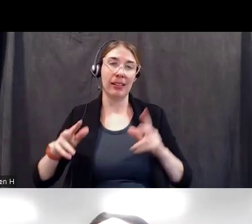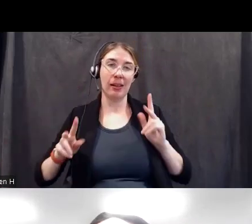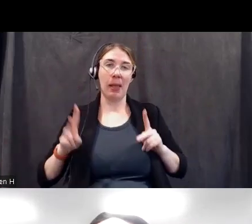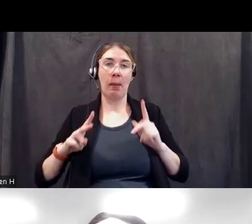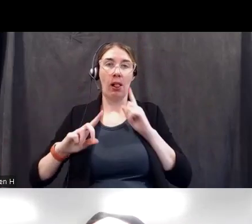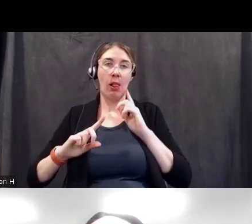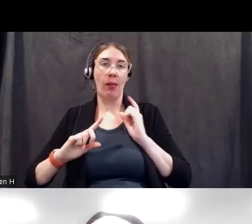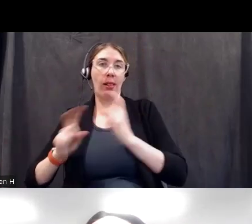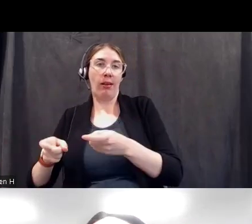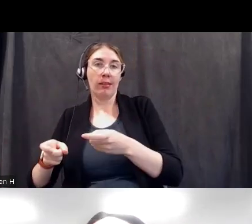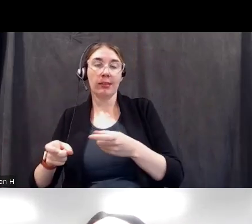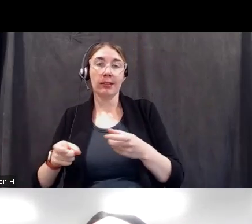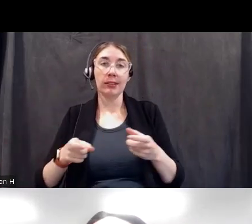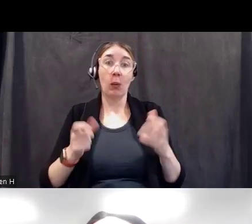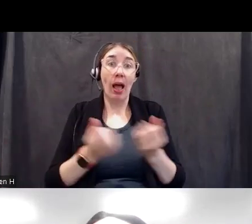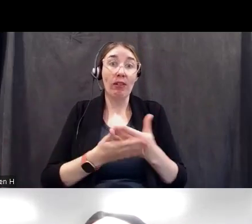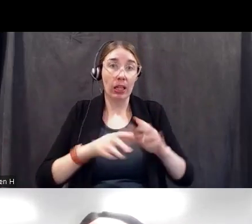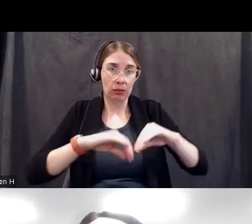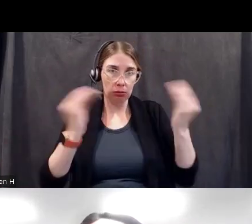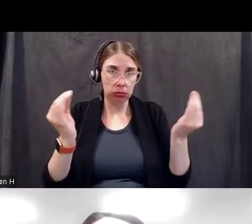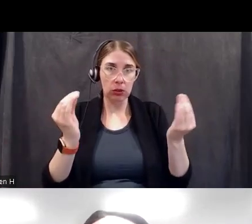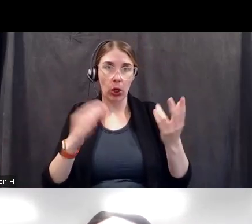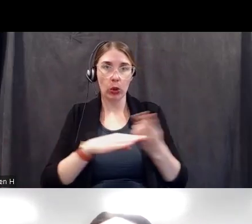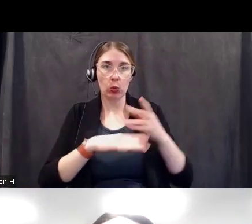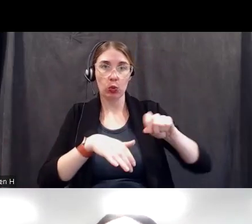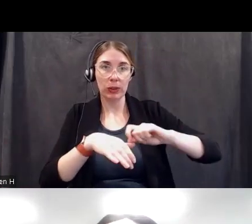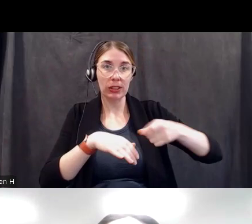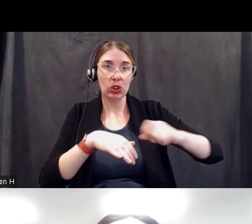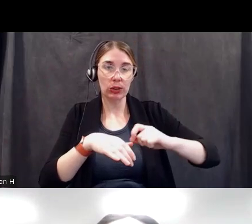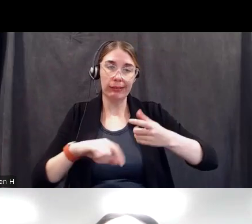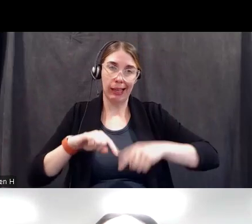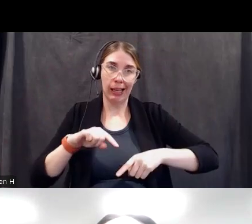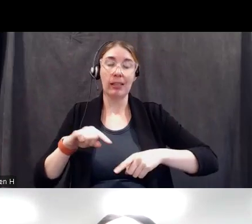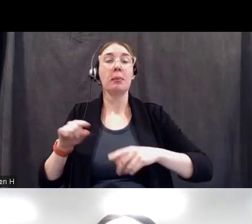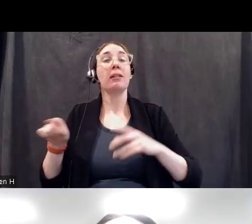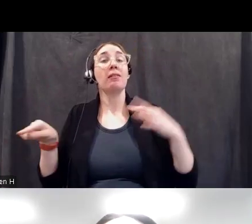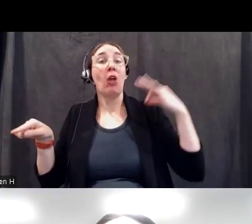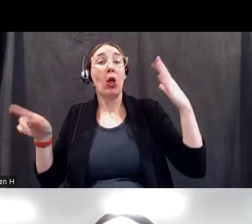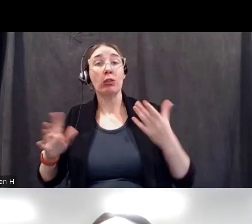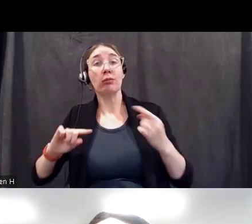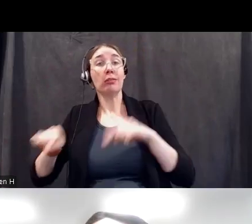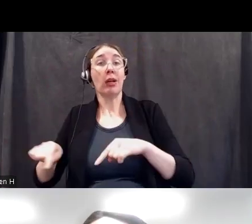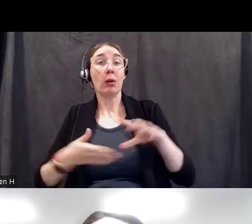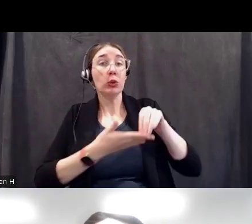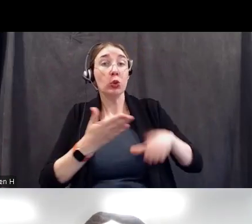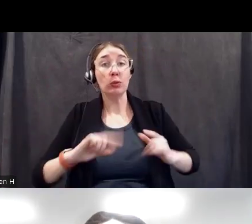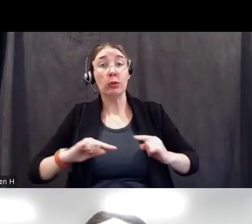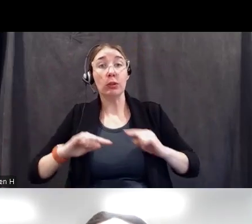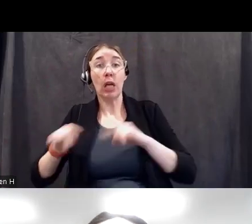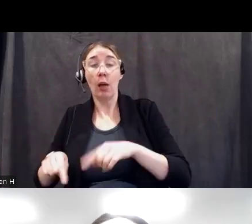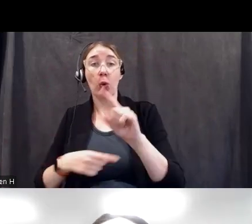switches, but then they are basically pulled apart by volunteers, local students, and -- part of the